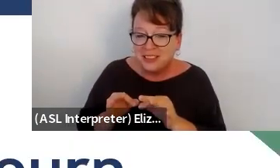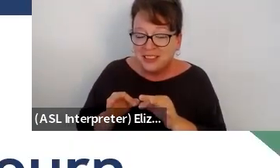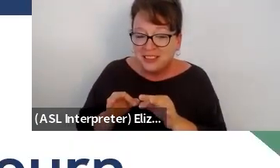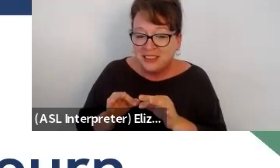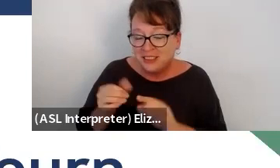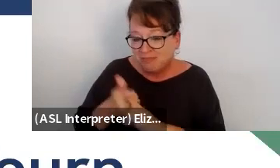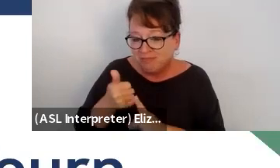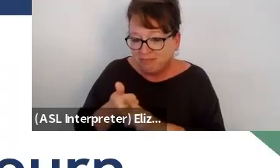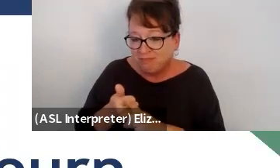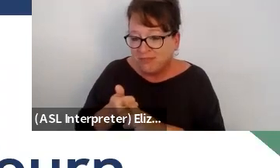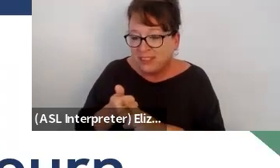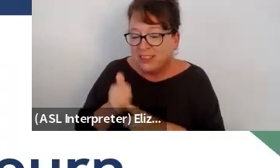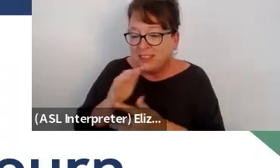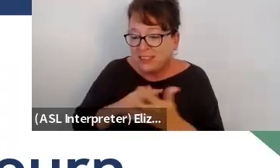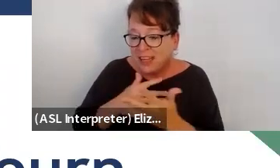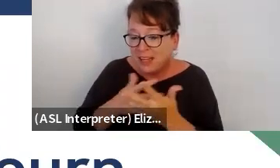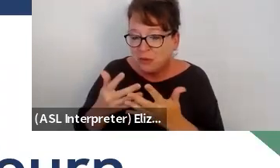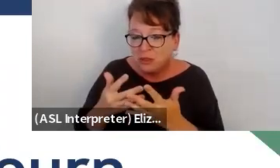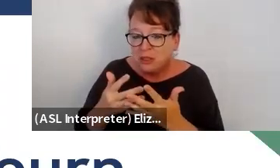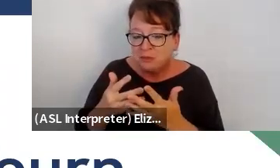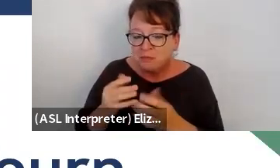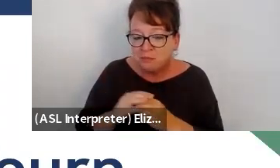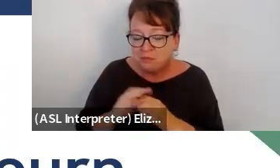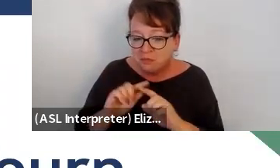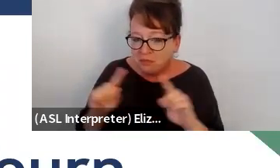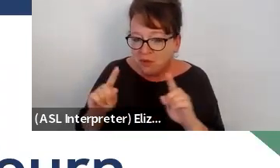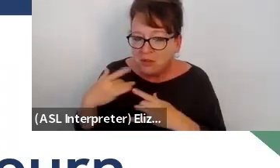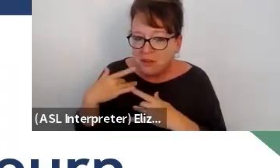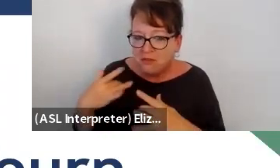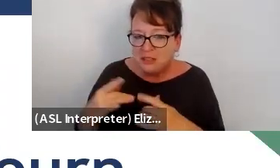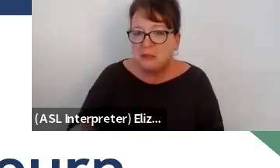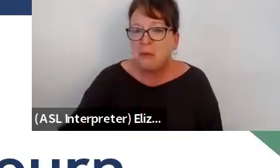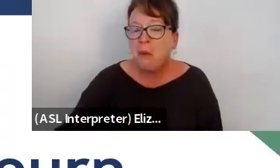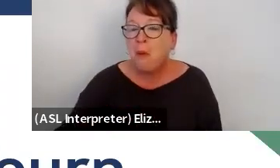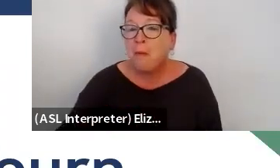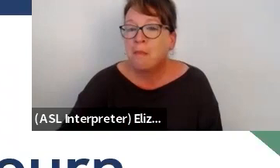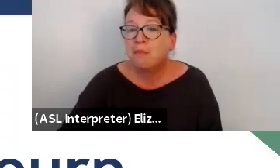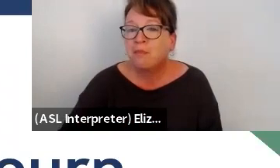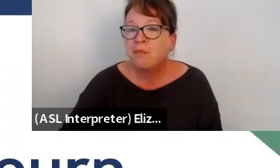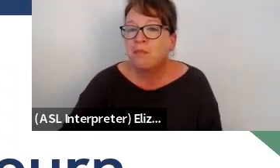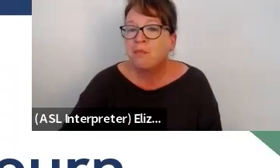serving one or more ports. And we are considering some thresholds just to put some bounds on that